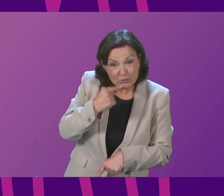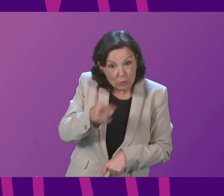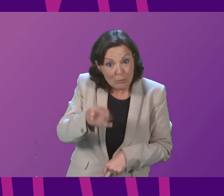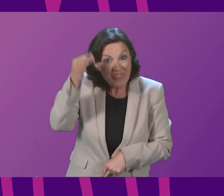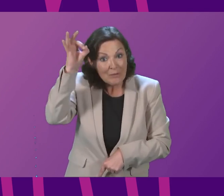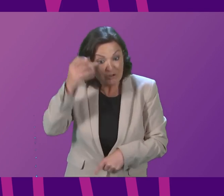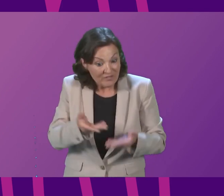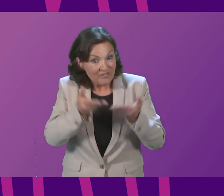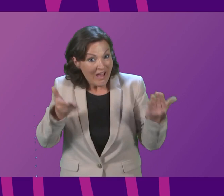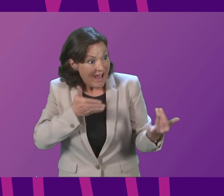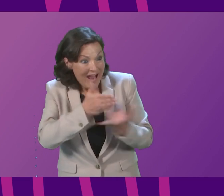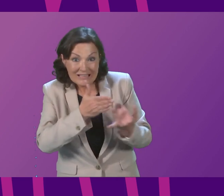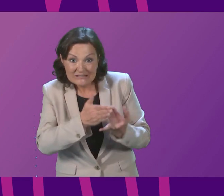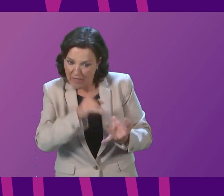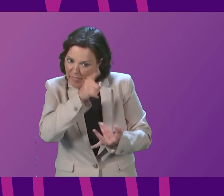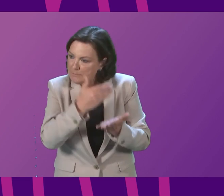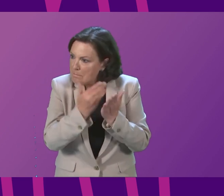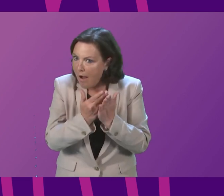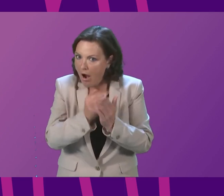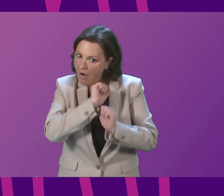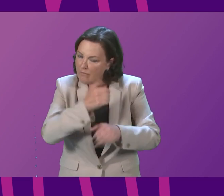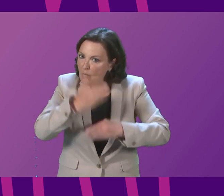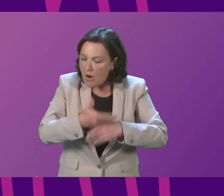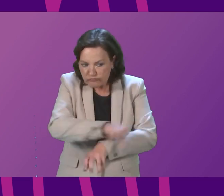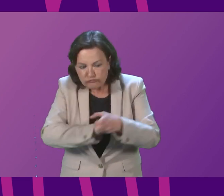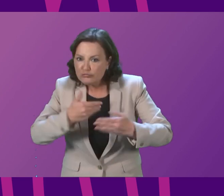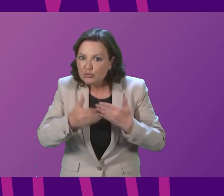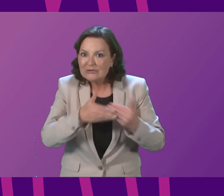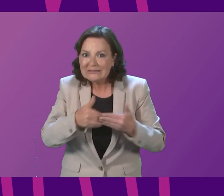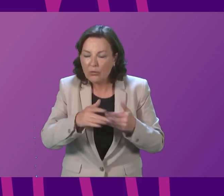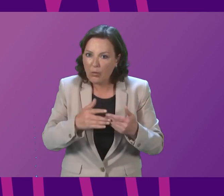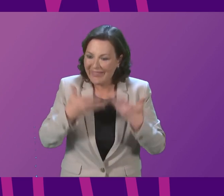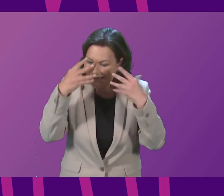A core part of tackling the attainment gap is to reduce that inaccess to university,